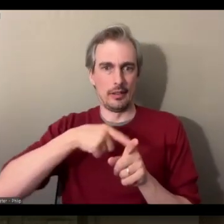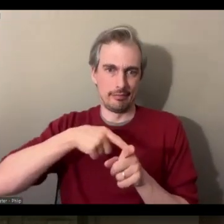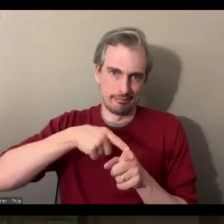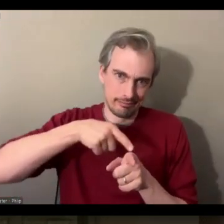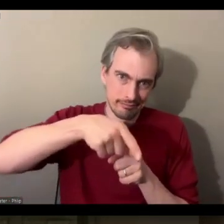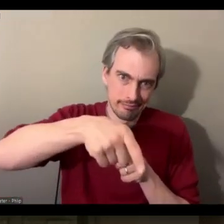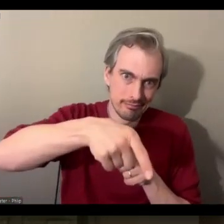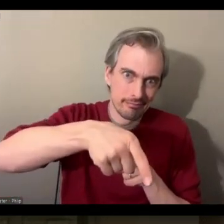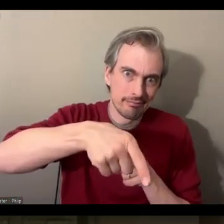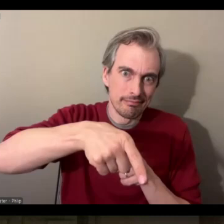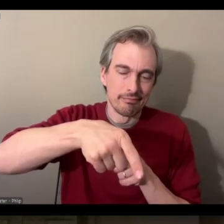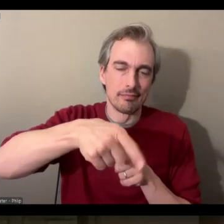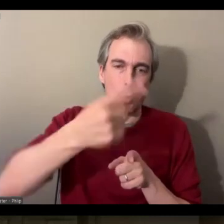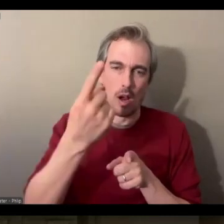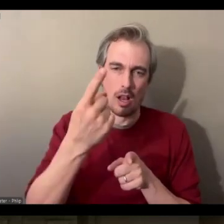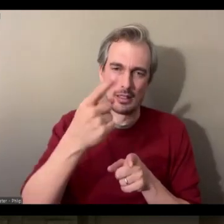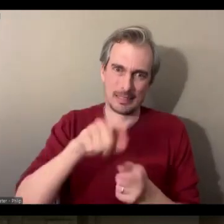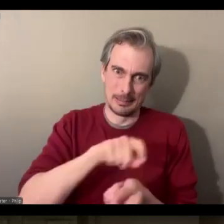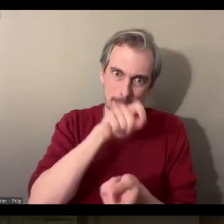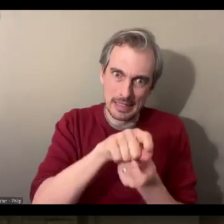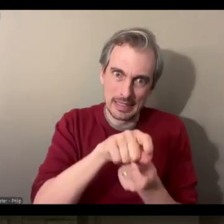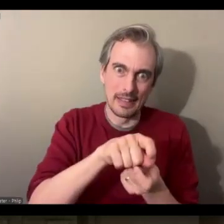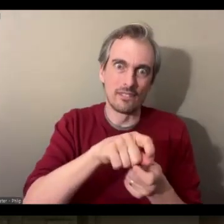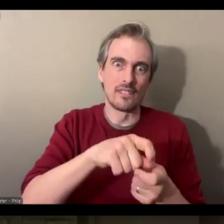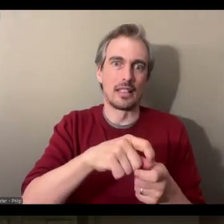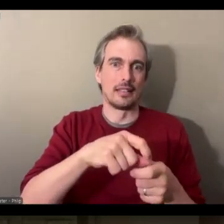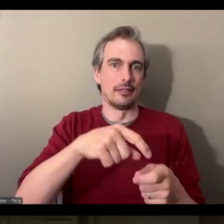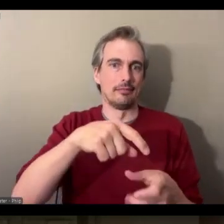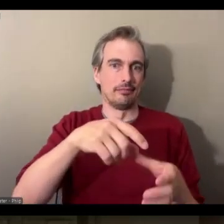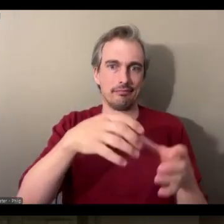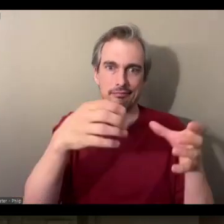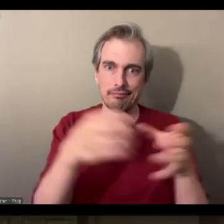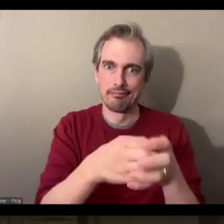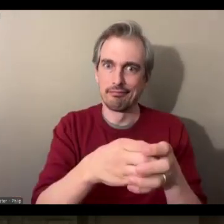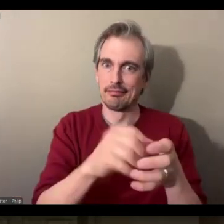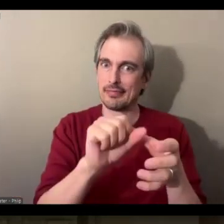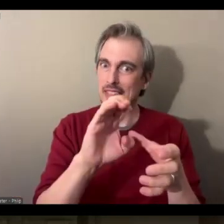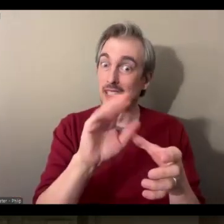specific user groups. Mostly in the performing arts, a little bit in museums and galleries,